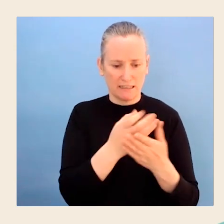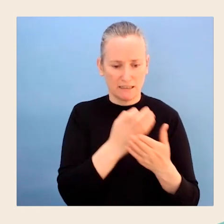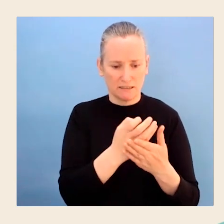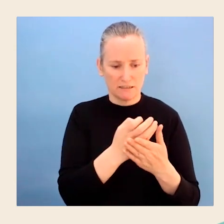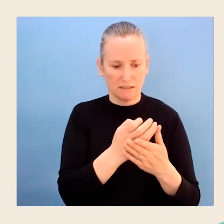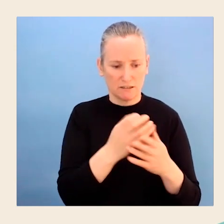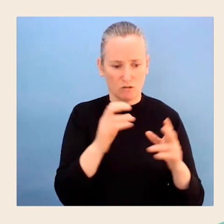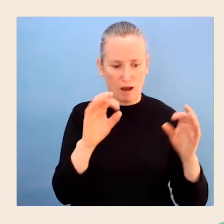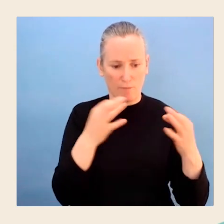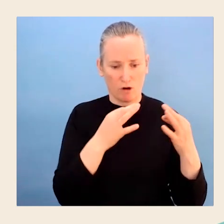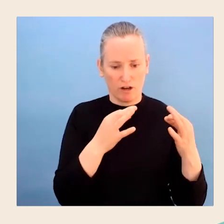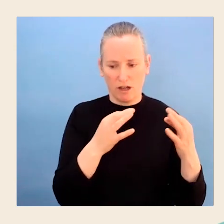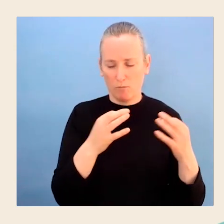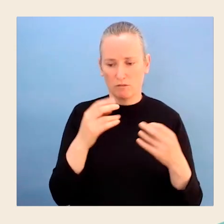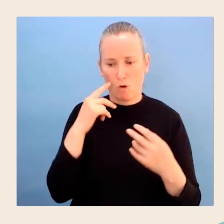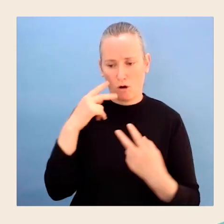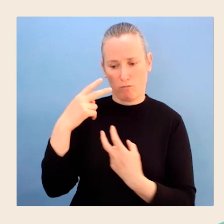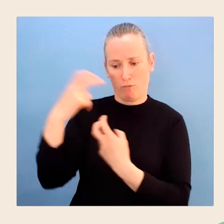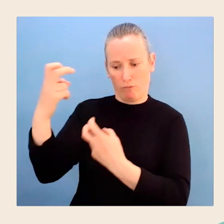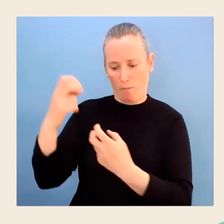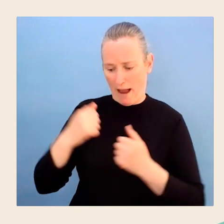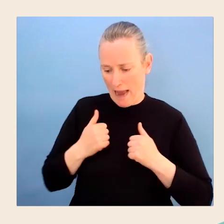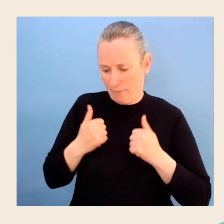So the ableist stakes of grammar are high.